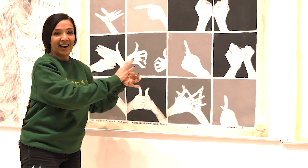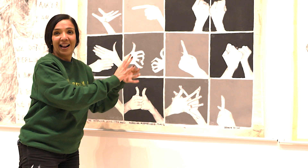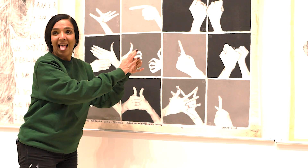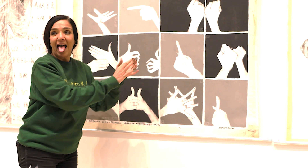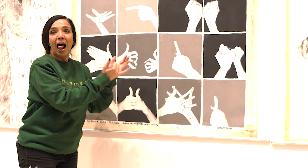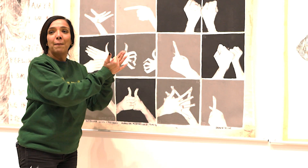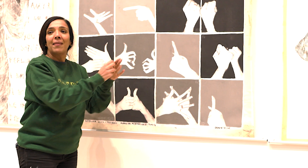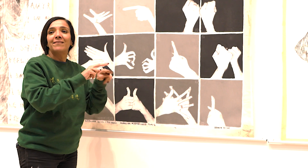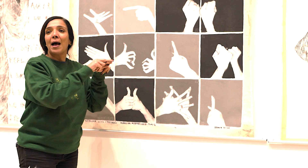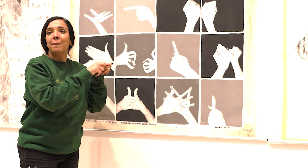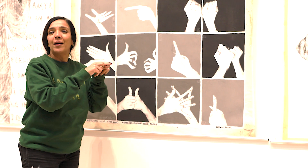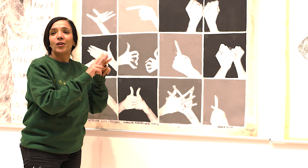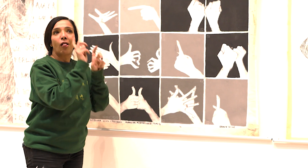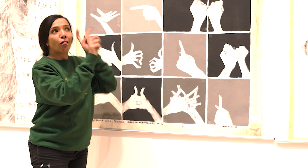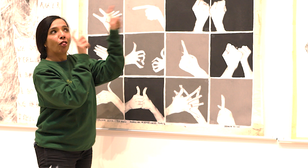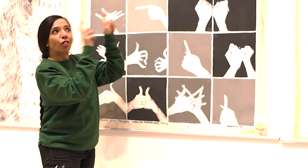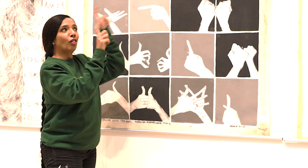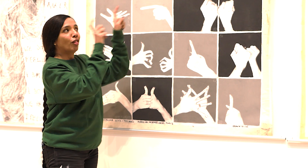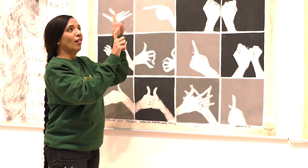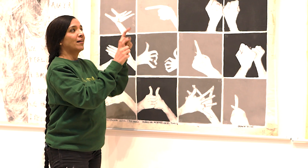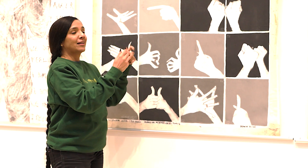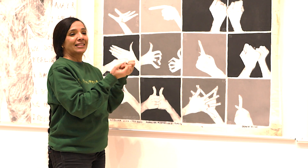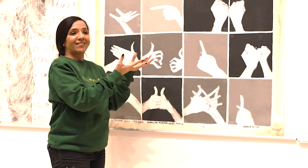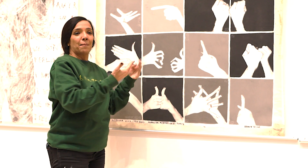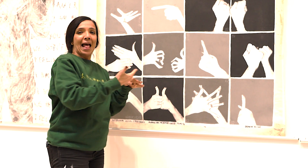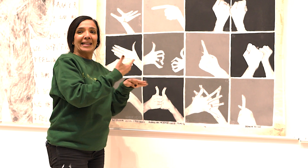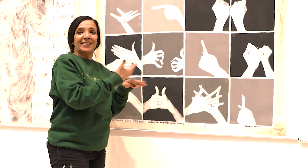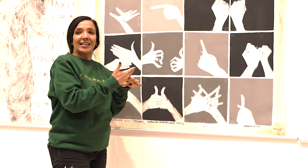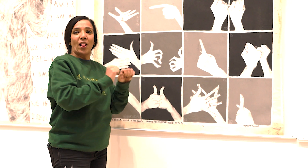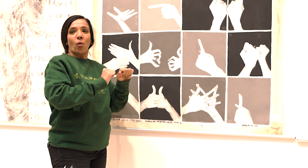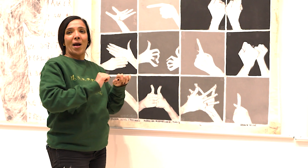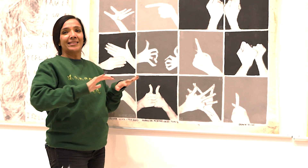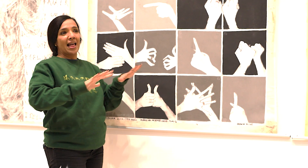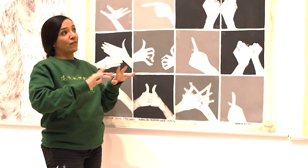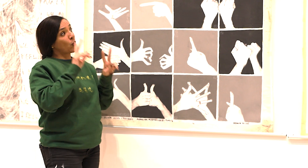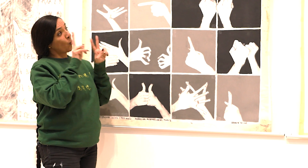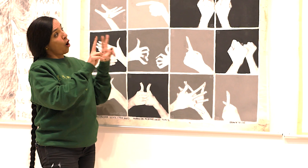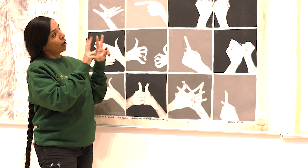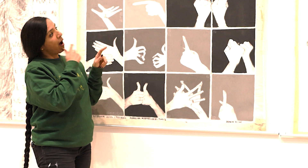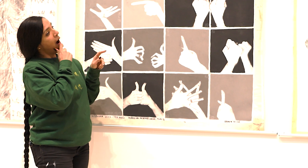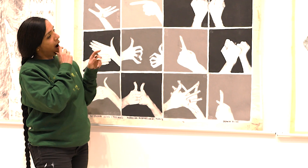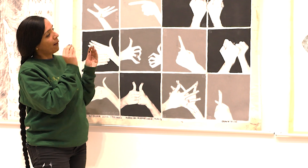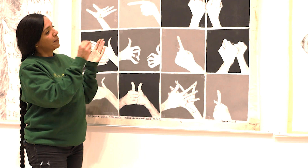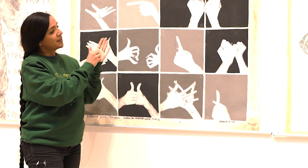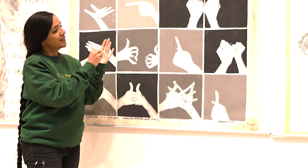So, it helps the families to create ideas. It's food for thought and an activity they can do